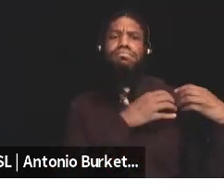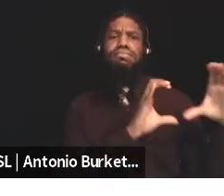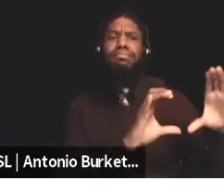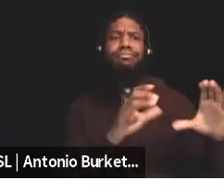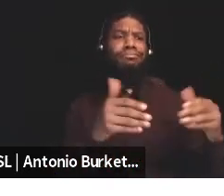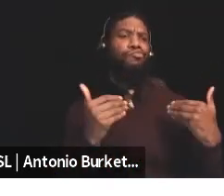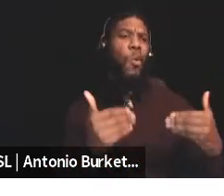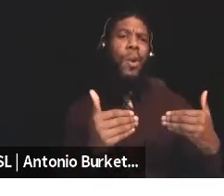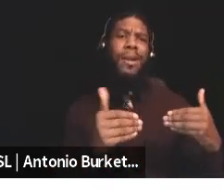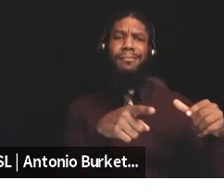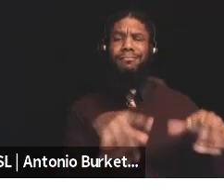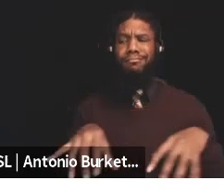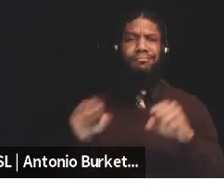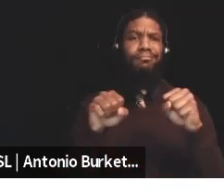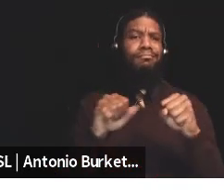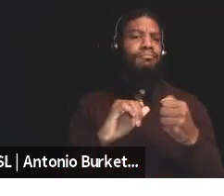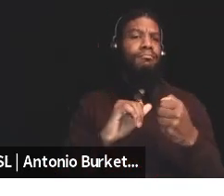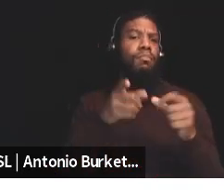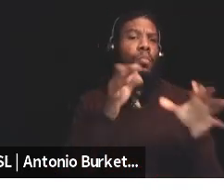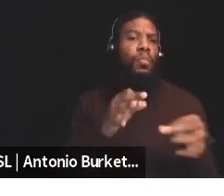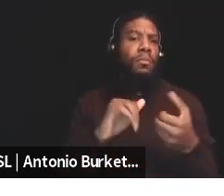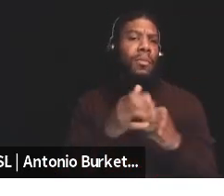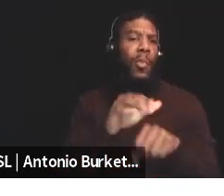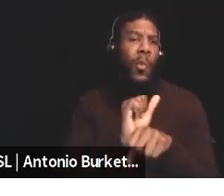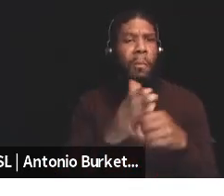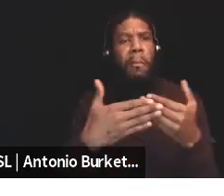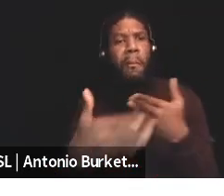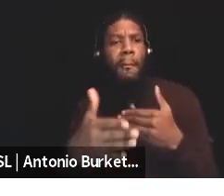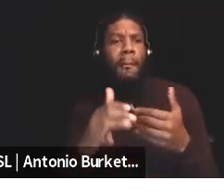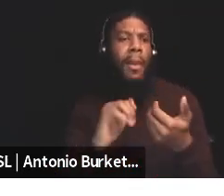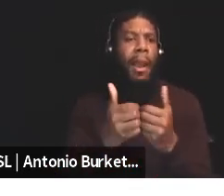how they want that work to play out and how they want to work and collaborate with each other.